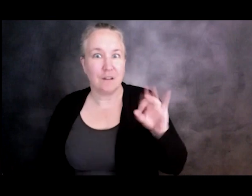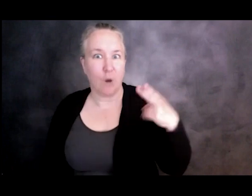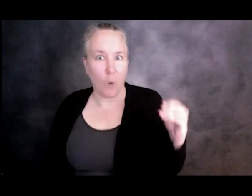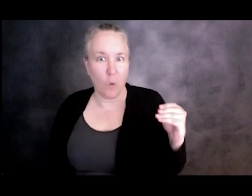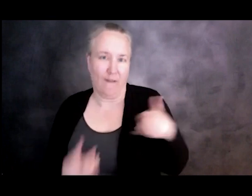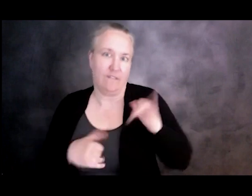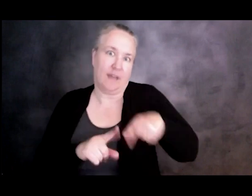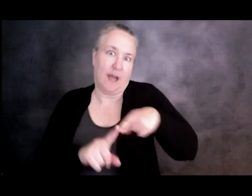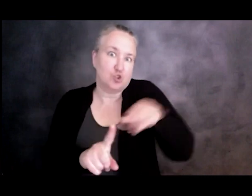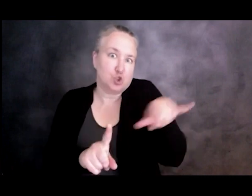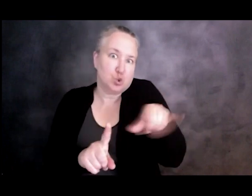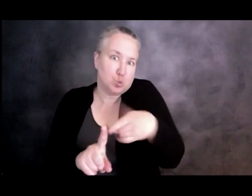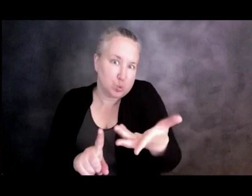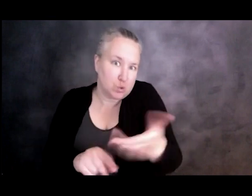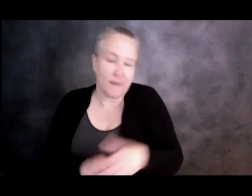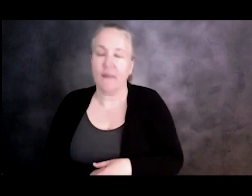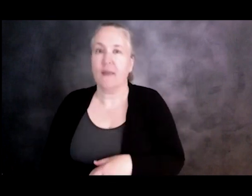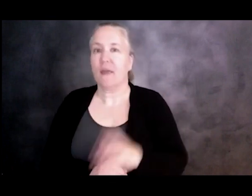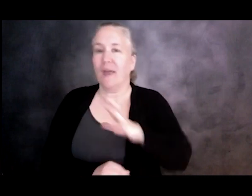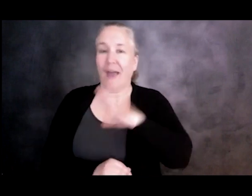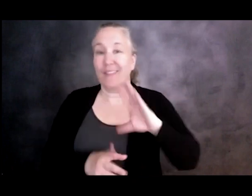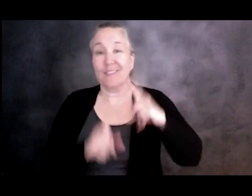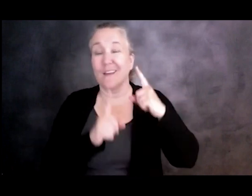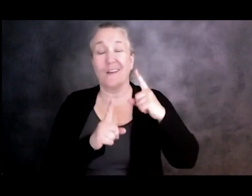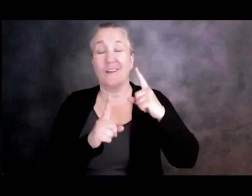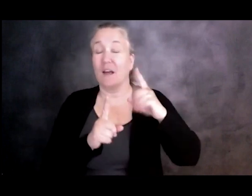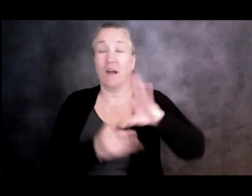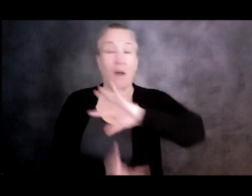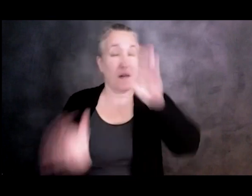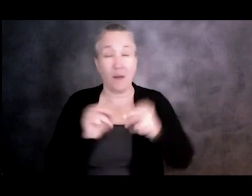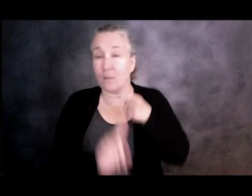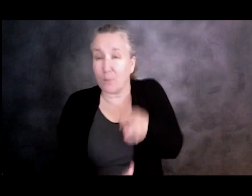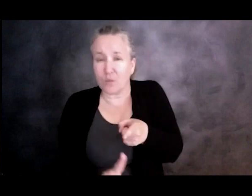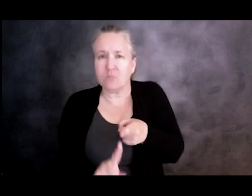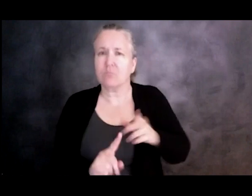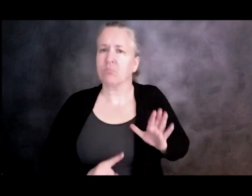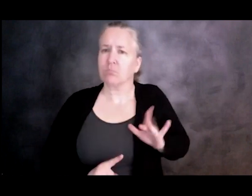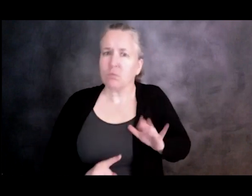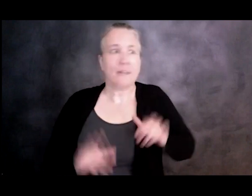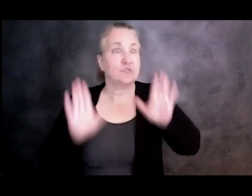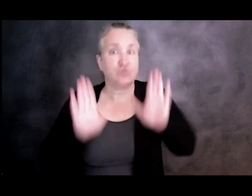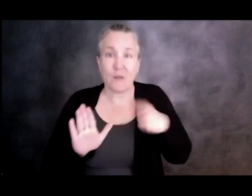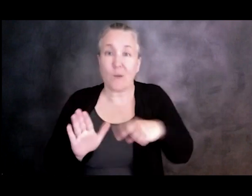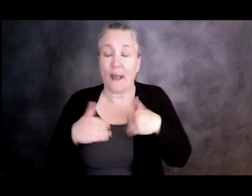have seen The House of Ho. And the point is that, yeah, it's great that we have so-called serious stuff